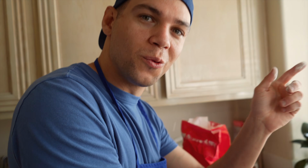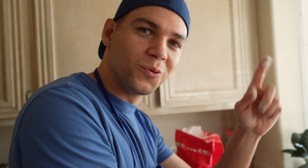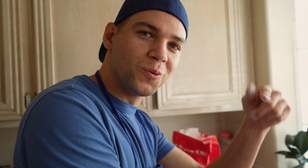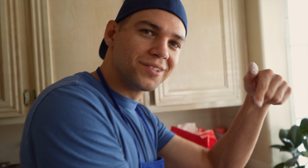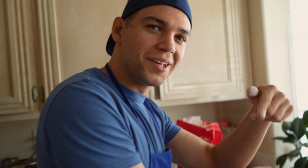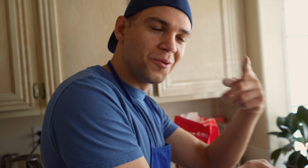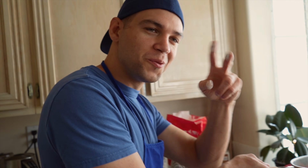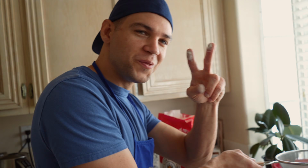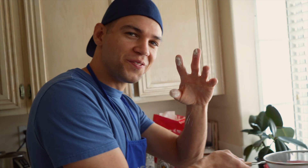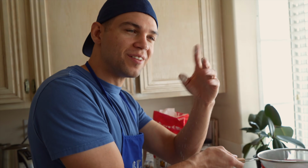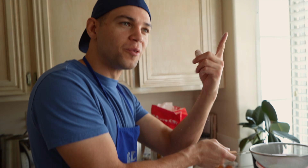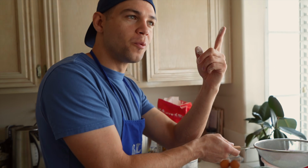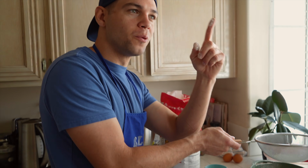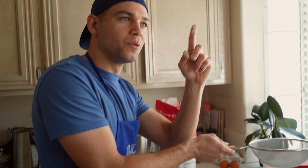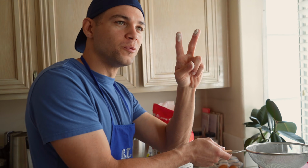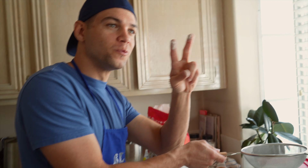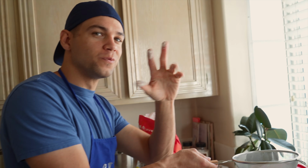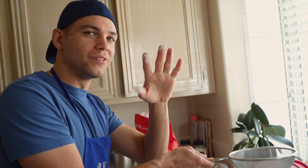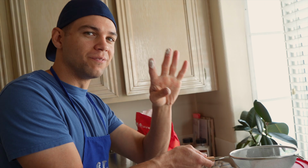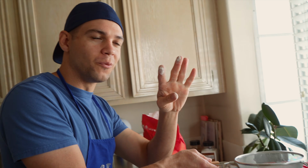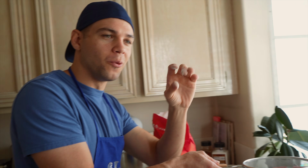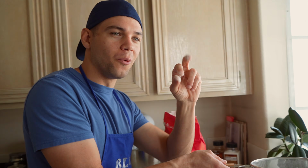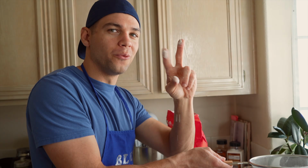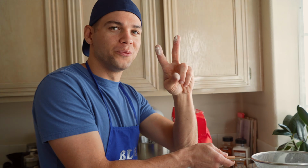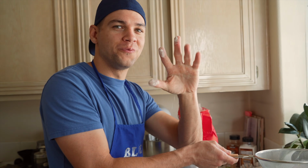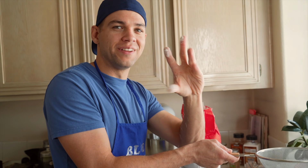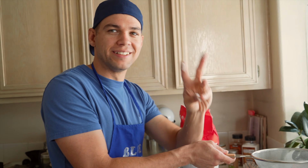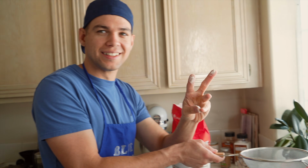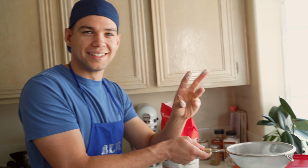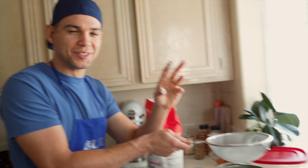R: It won't go down to 25.. only 254 or 256